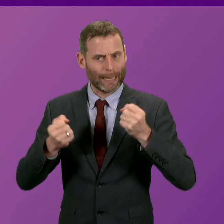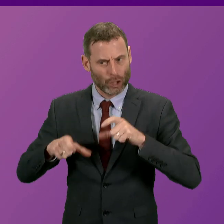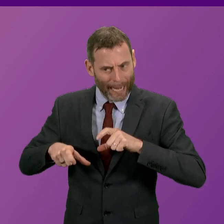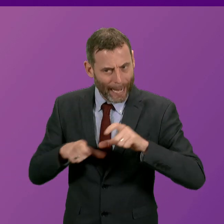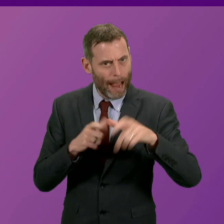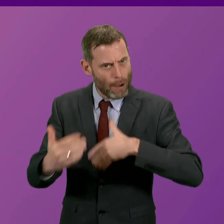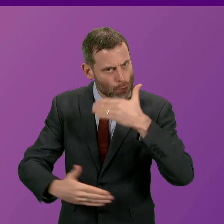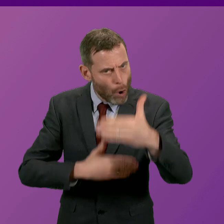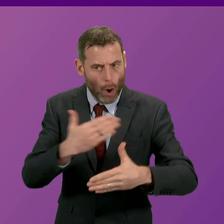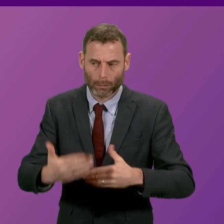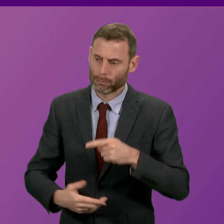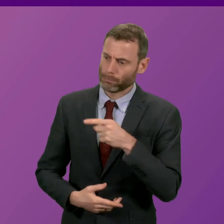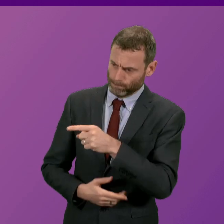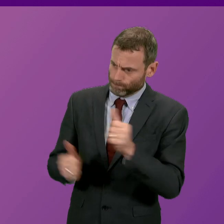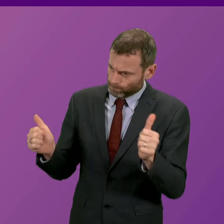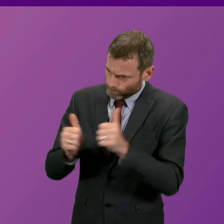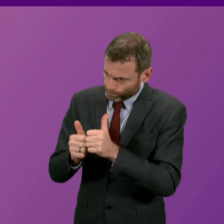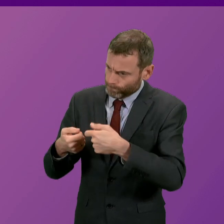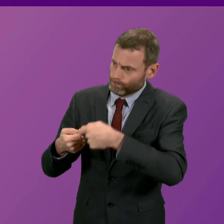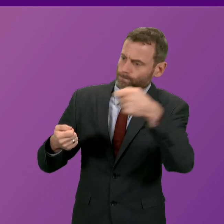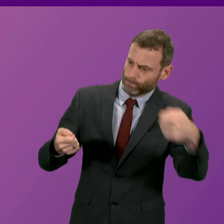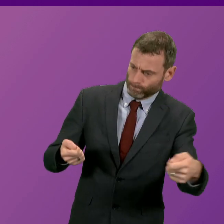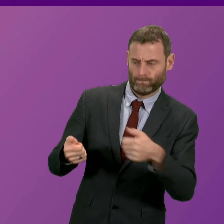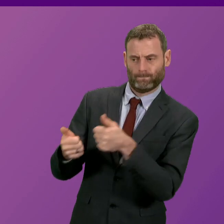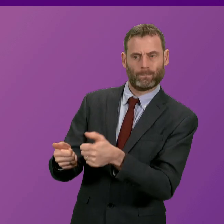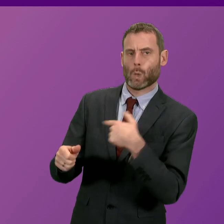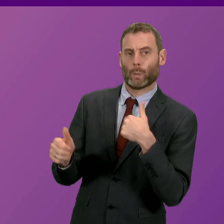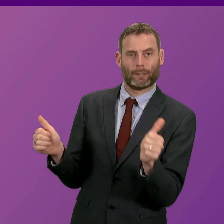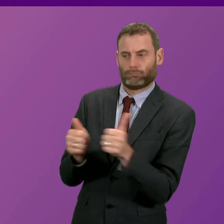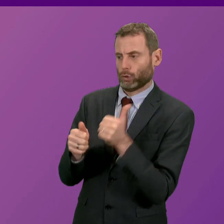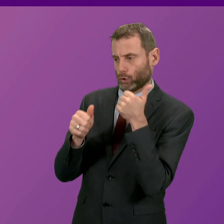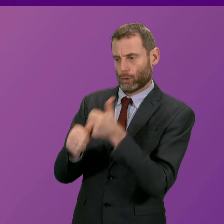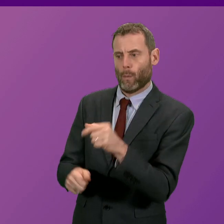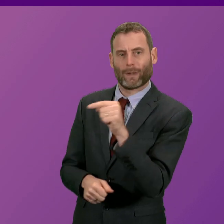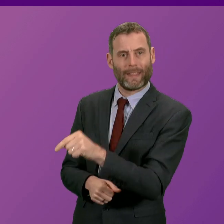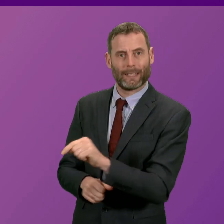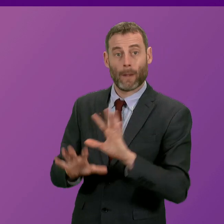developments that EDF has taken forward support that objective. Of course, we will have to make a